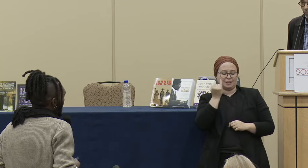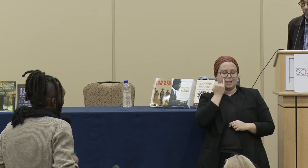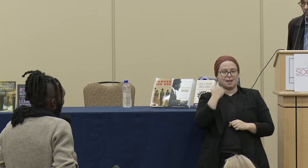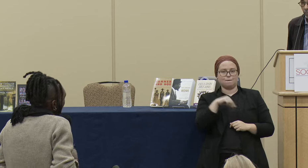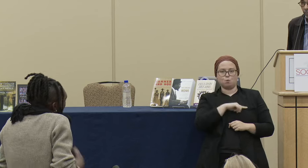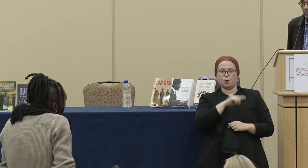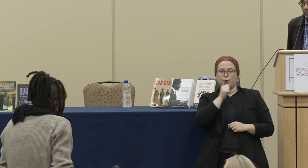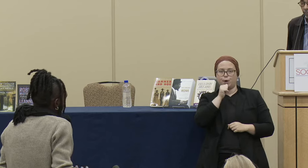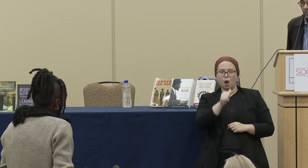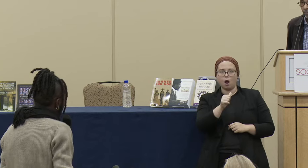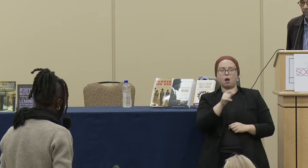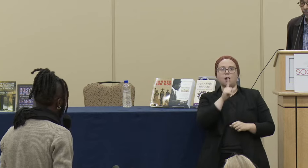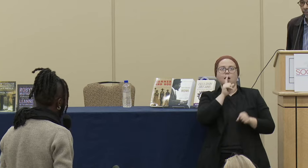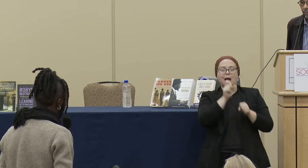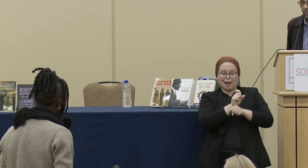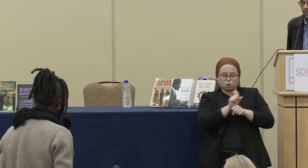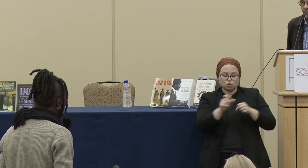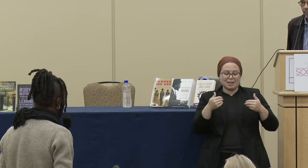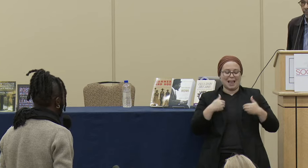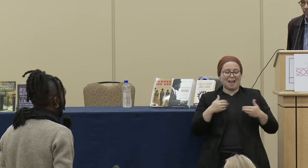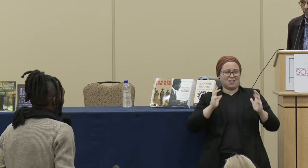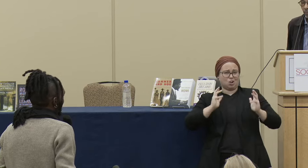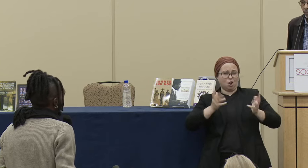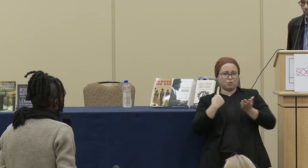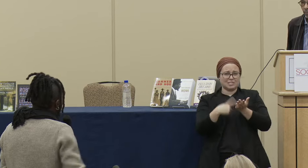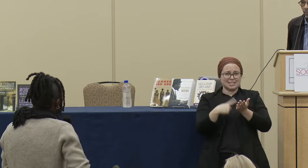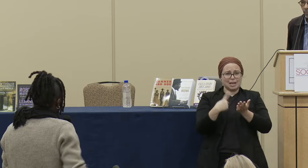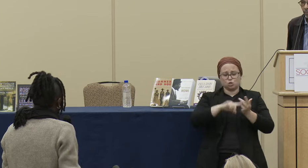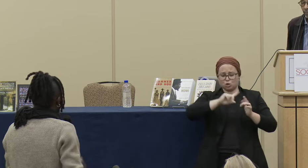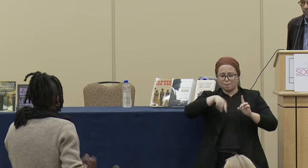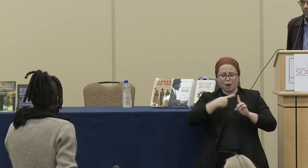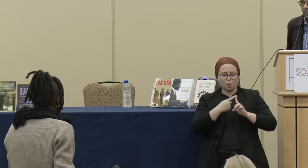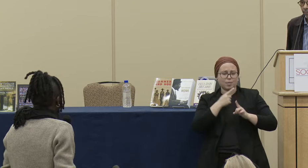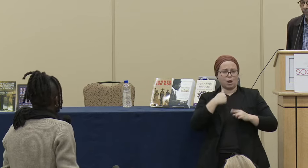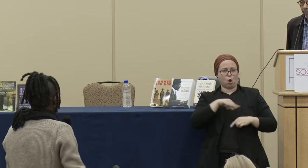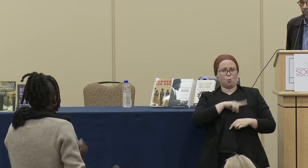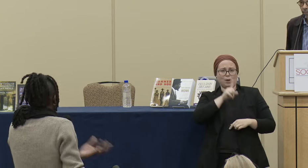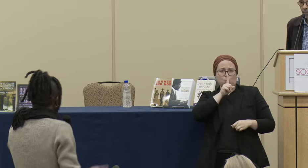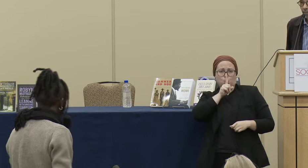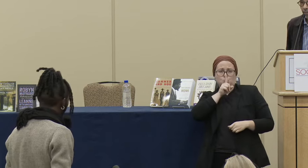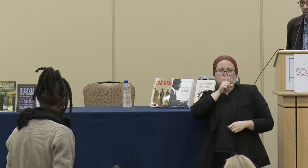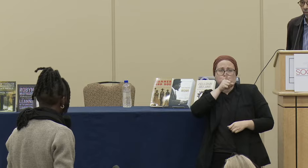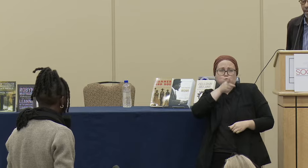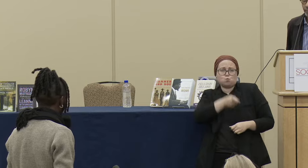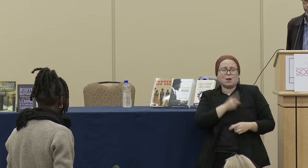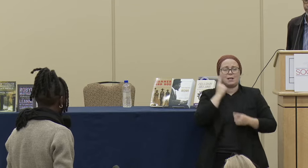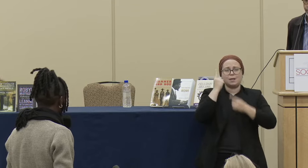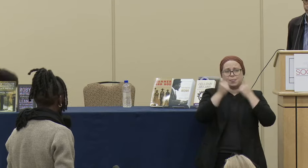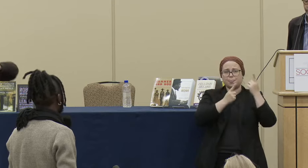conversation. I think that if we're not actually having conversation about that, then are we really continuing with